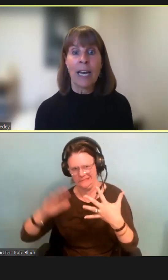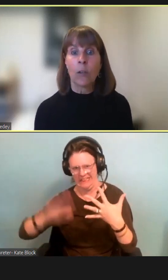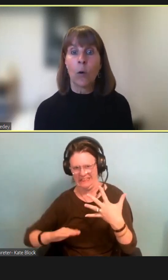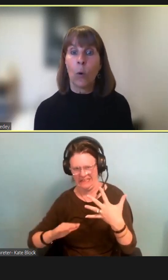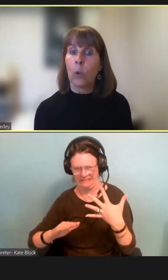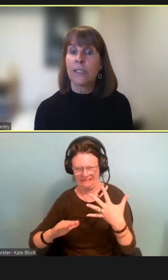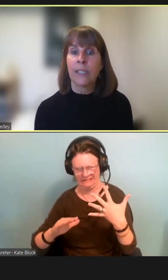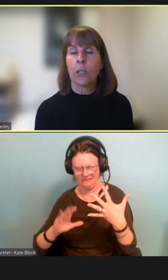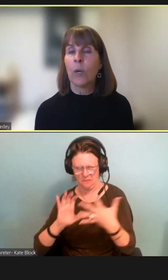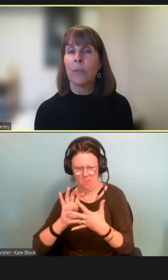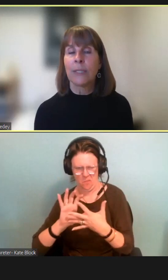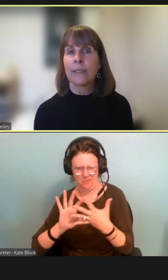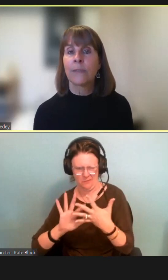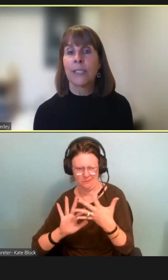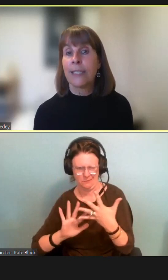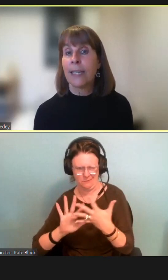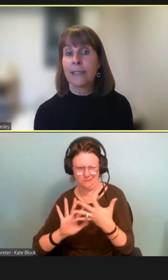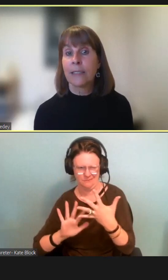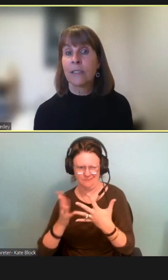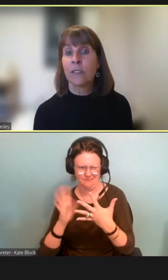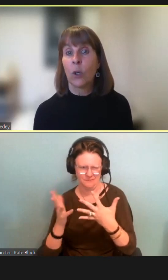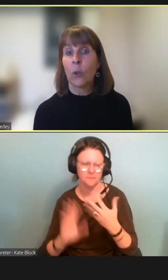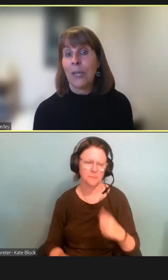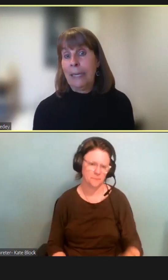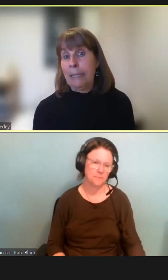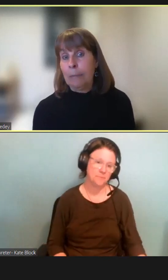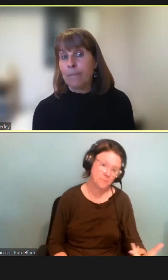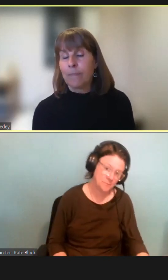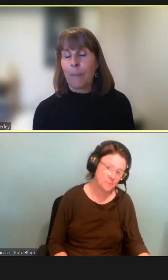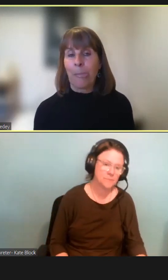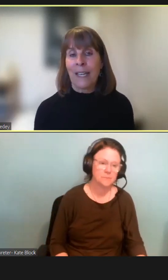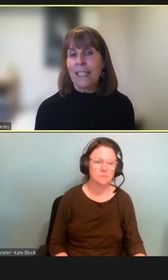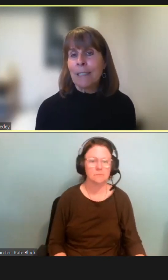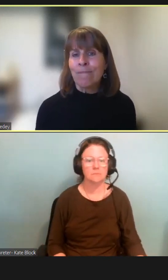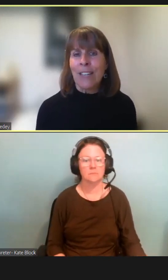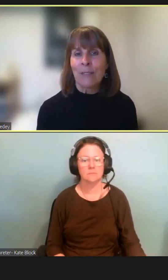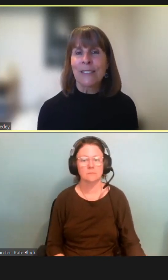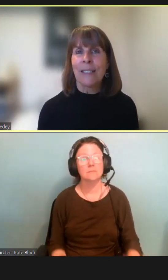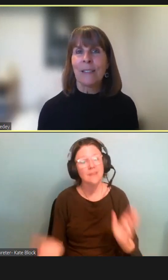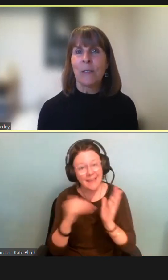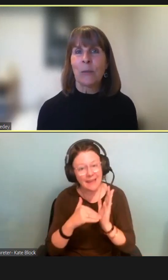or sending web links via text so again I would say you know each of